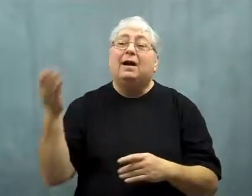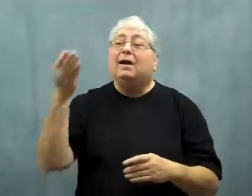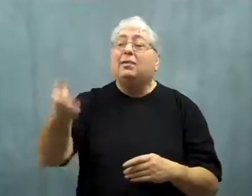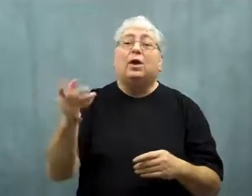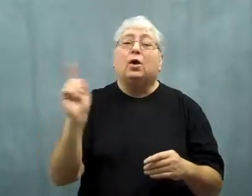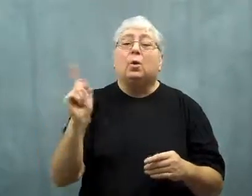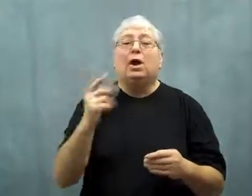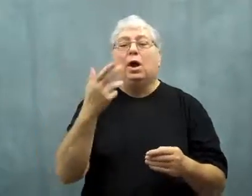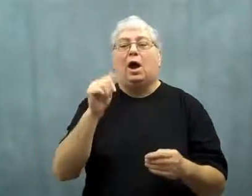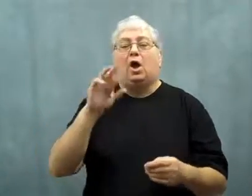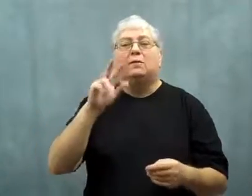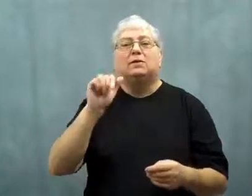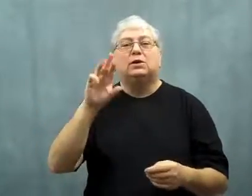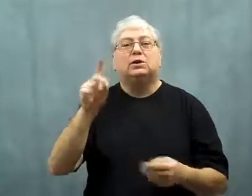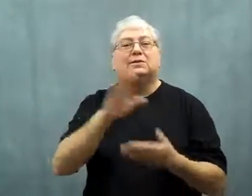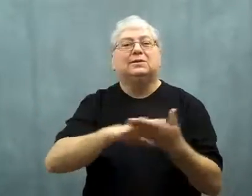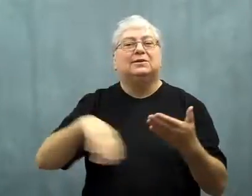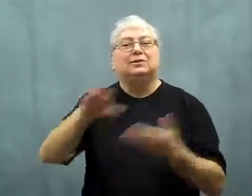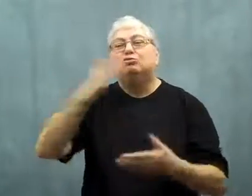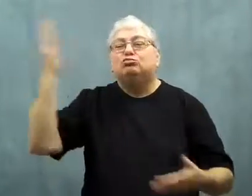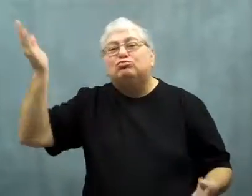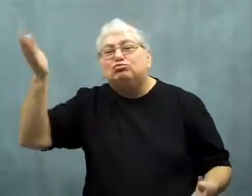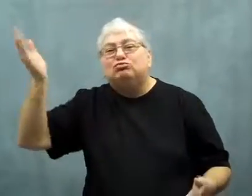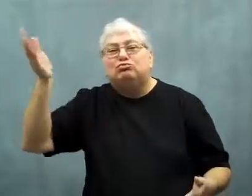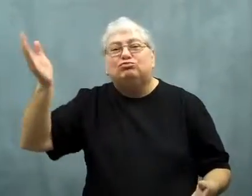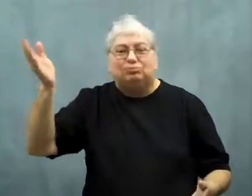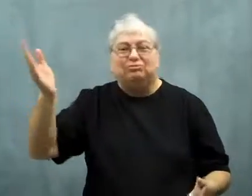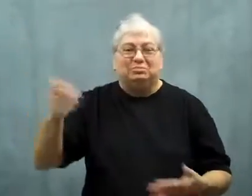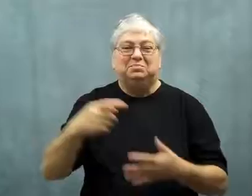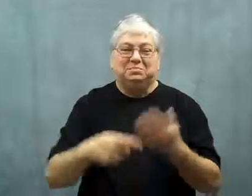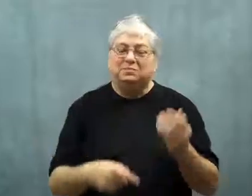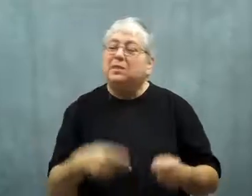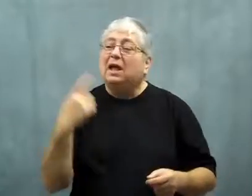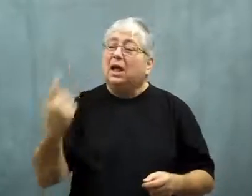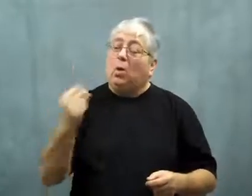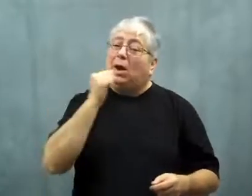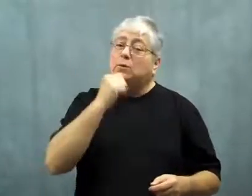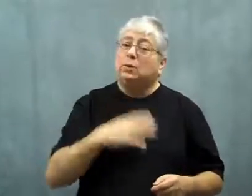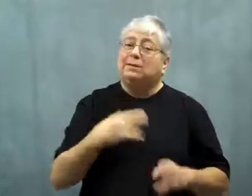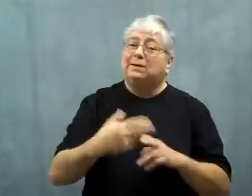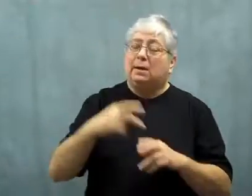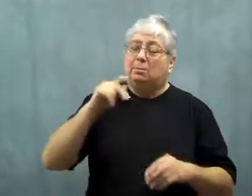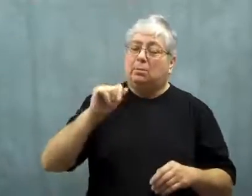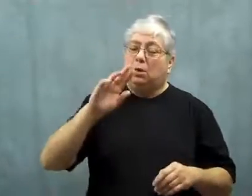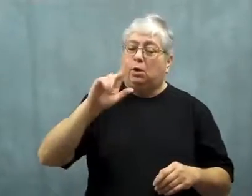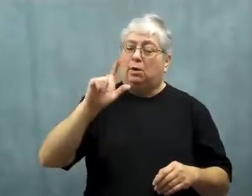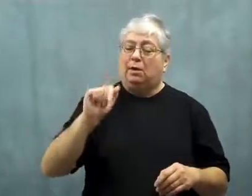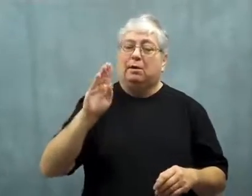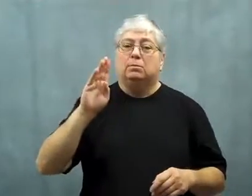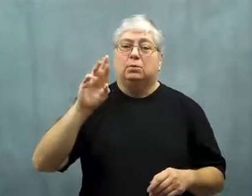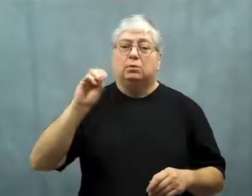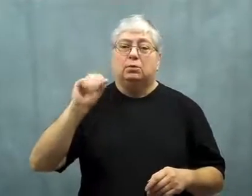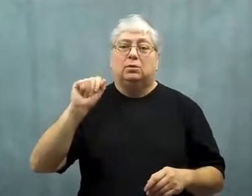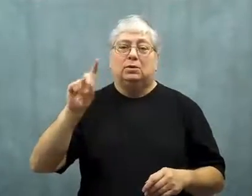He gave a speech at Harvard University.